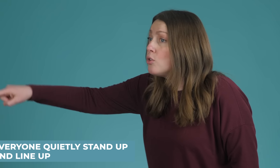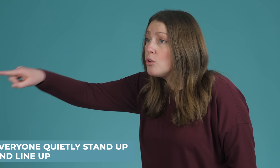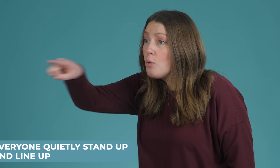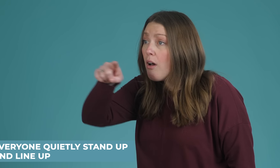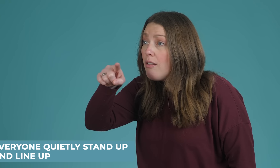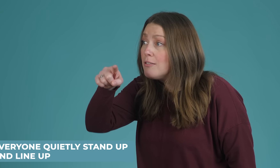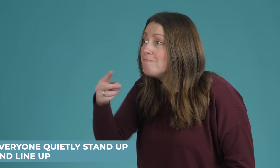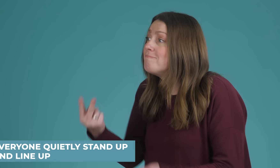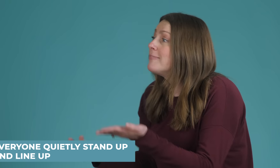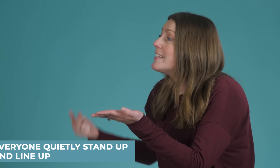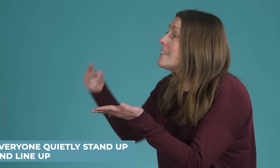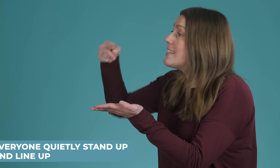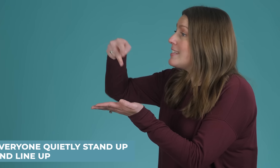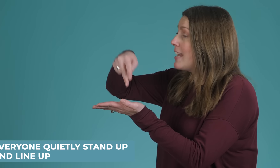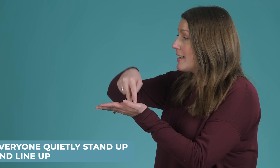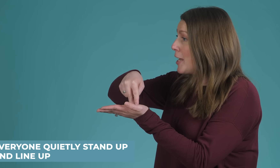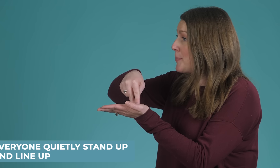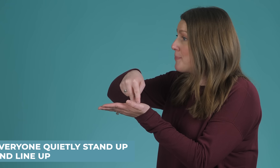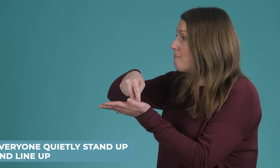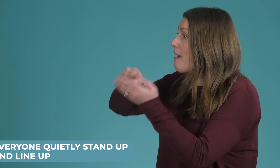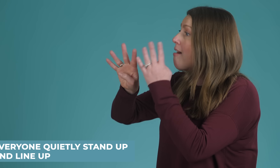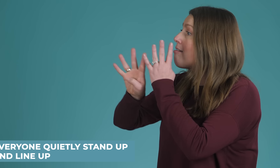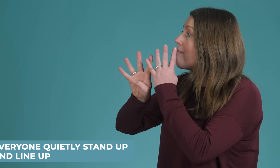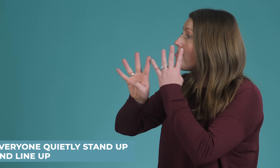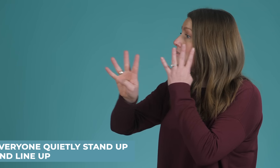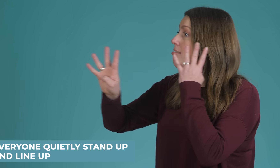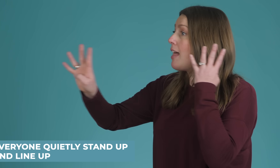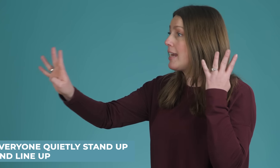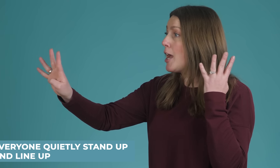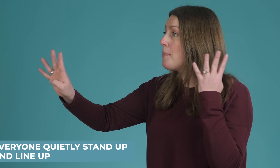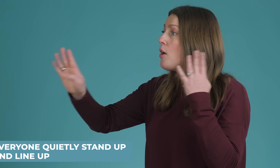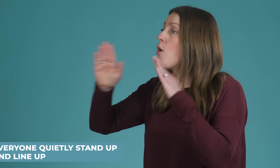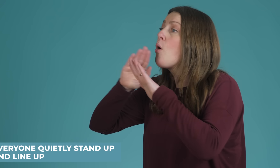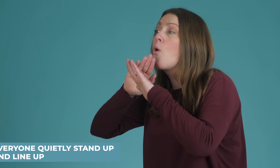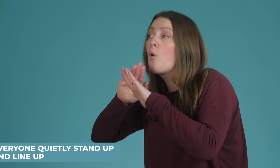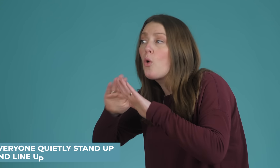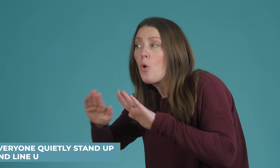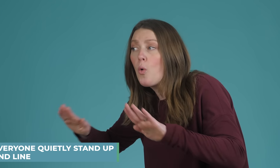You all stand up. Line up.